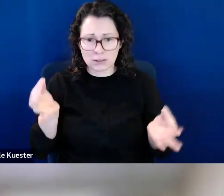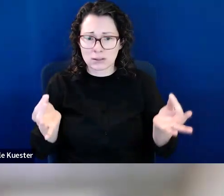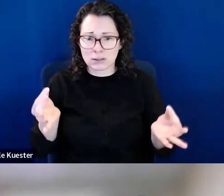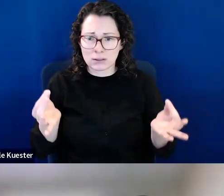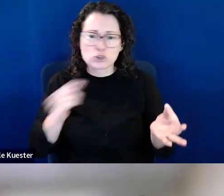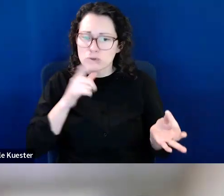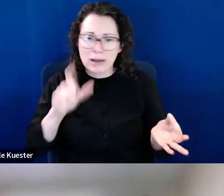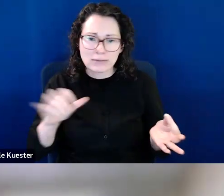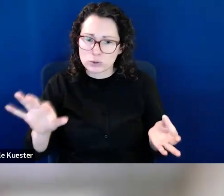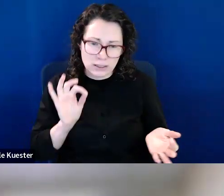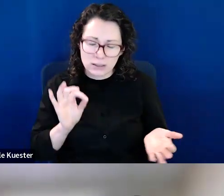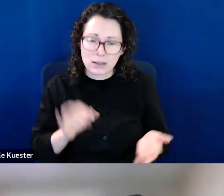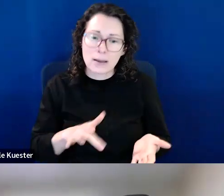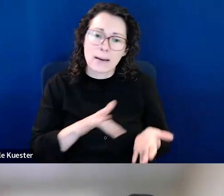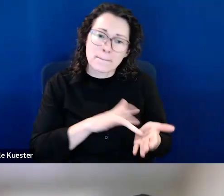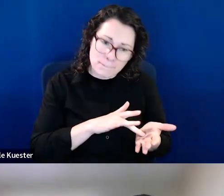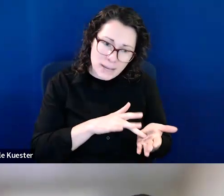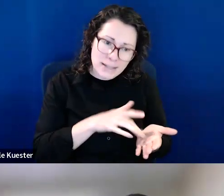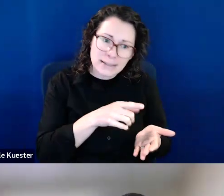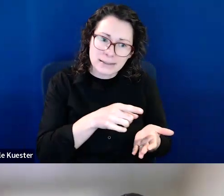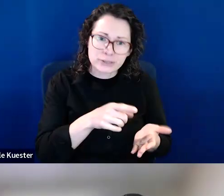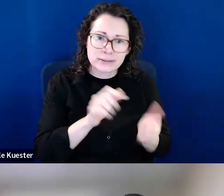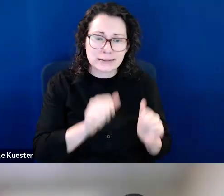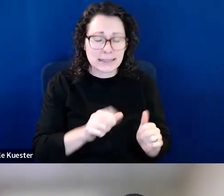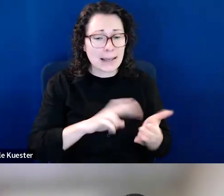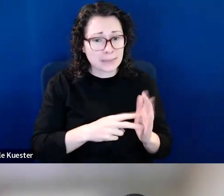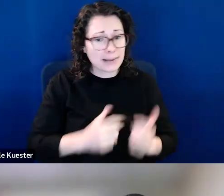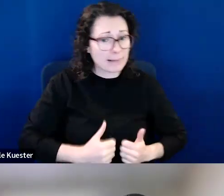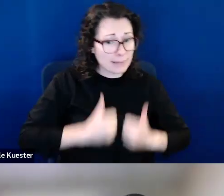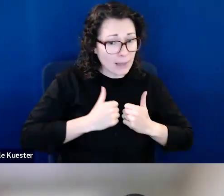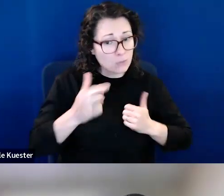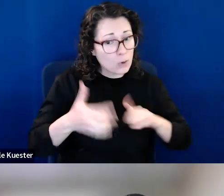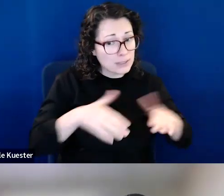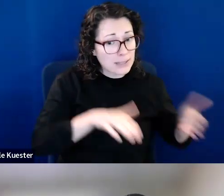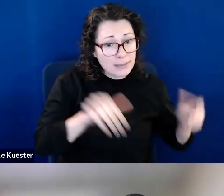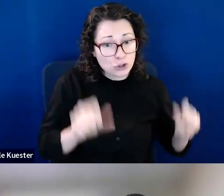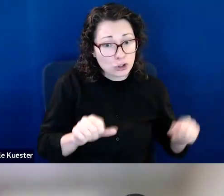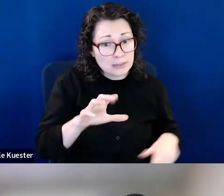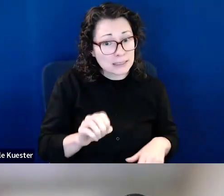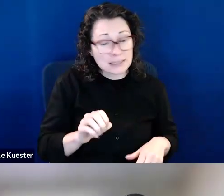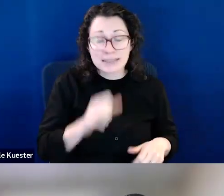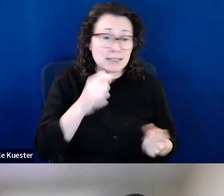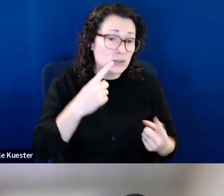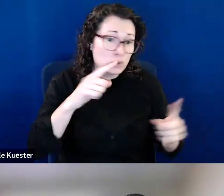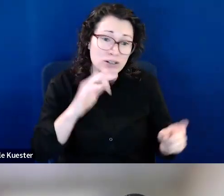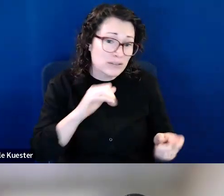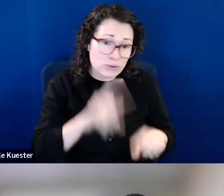medications can be diff different between life and death. It doesn't work if you can't afford it.